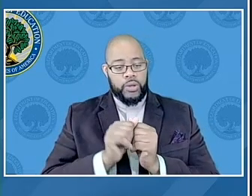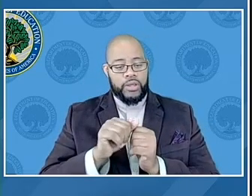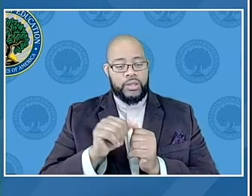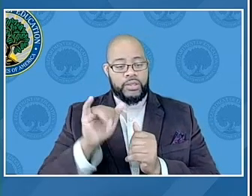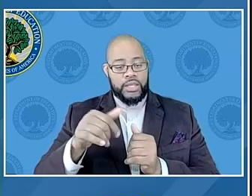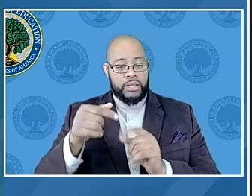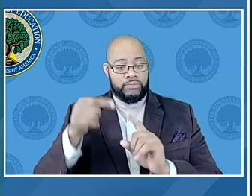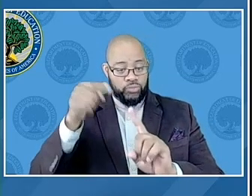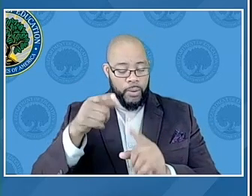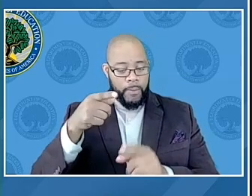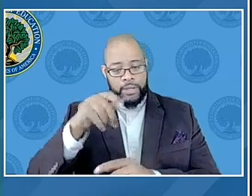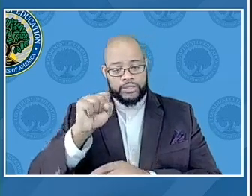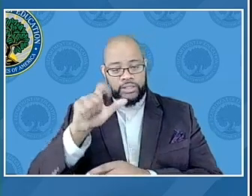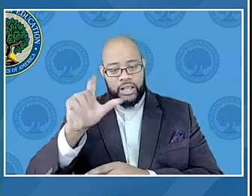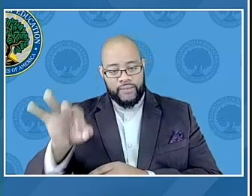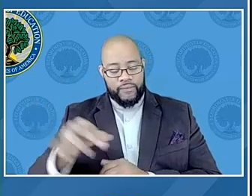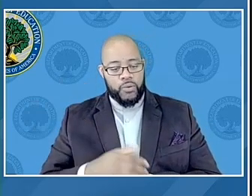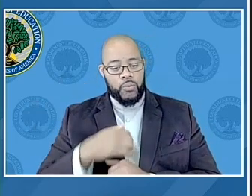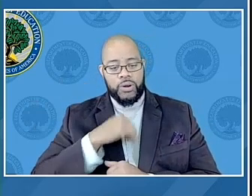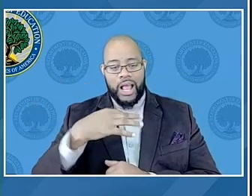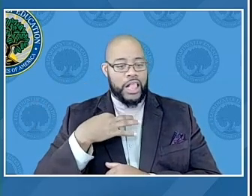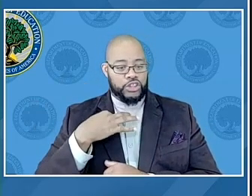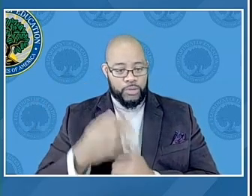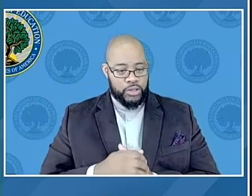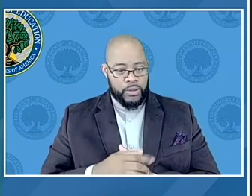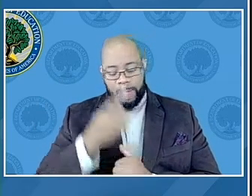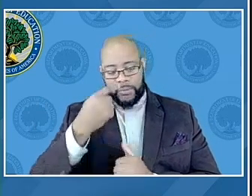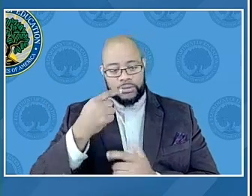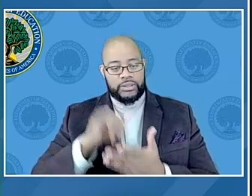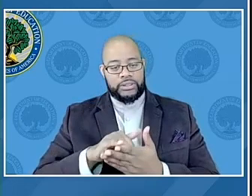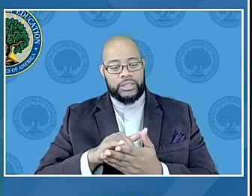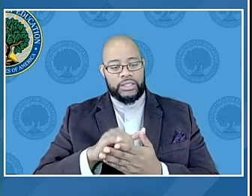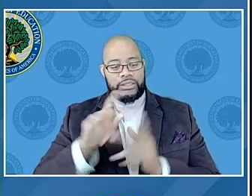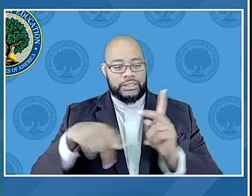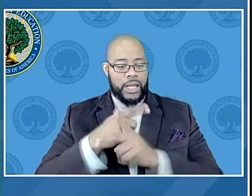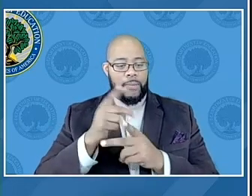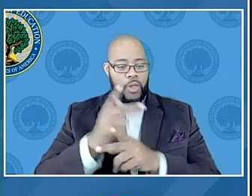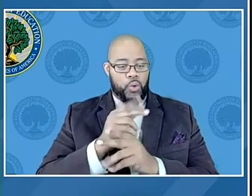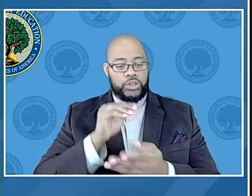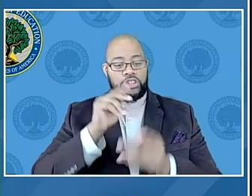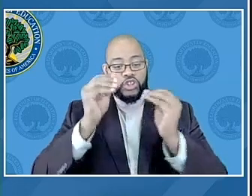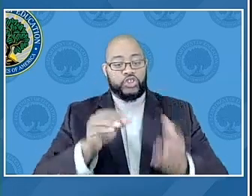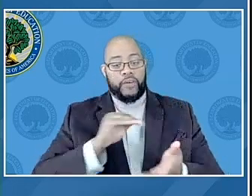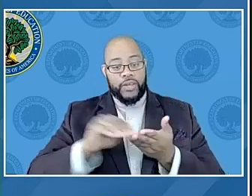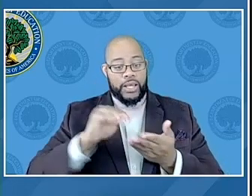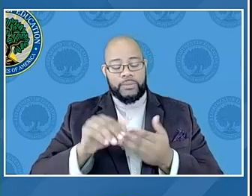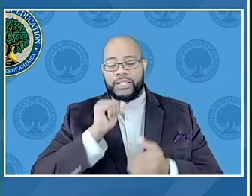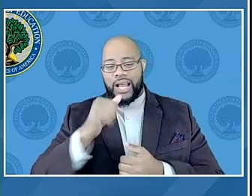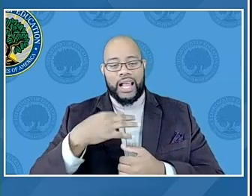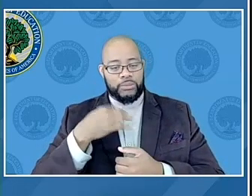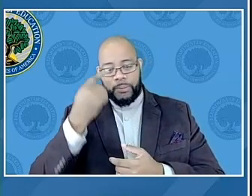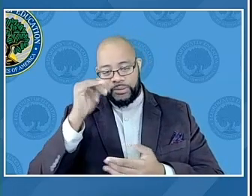PSLF. We're not eligible because of the type of loan. Teacher forgiveness, not eligible because my loan started before